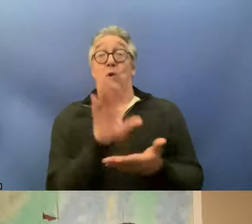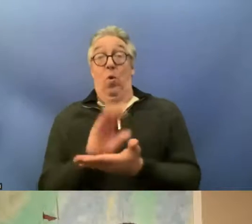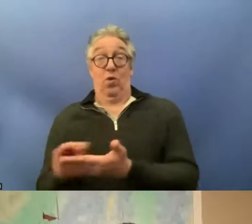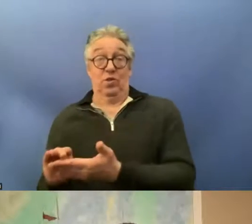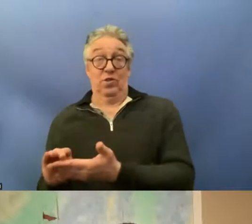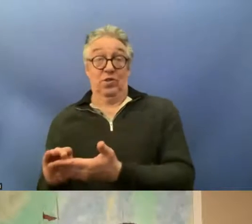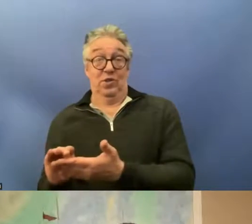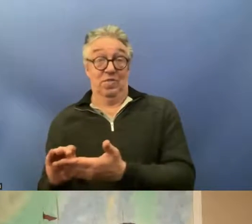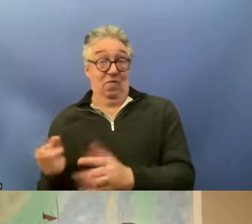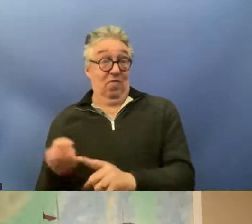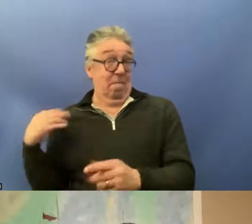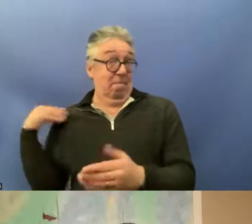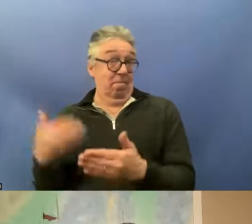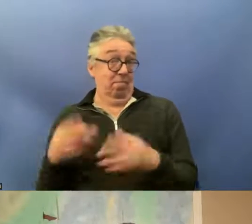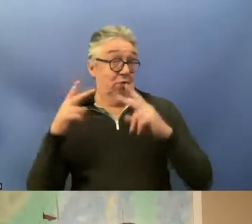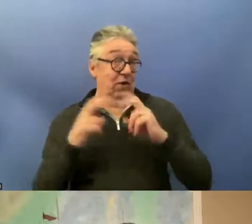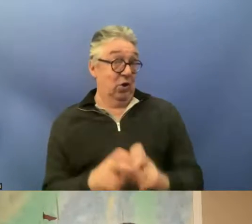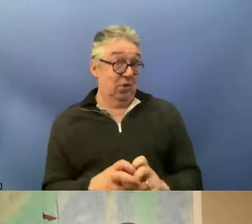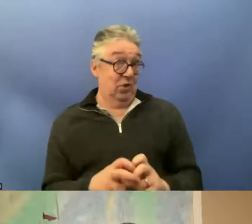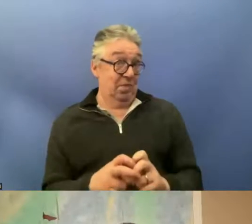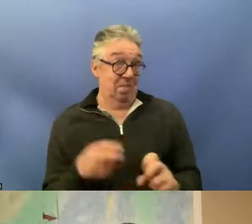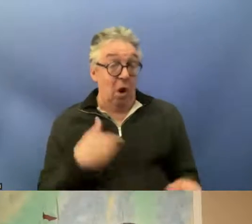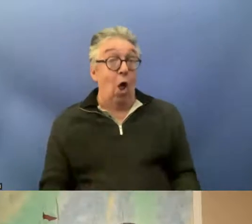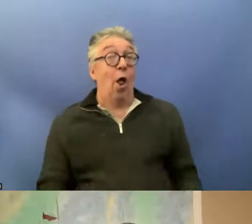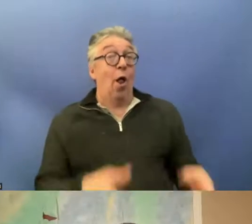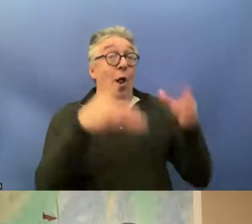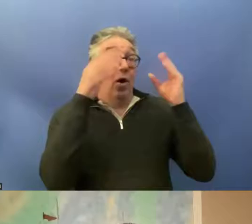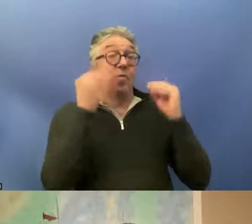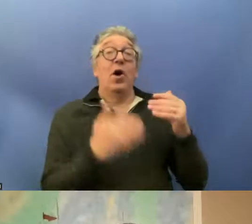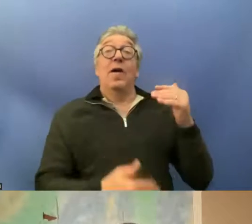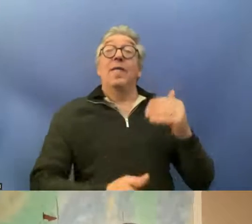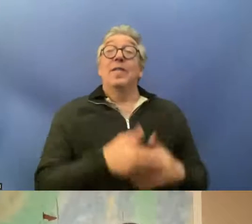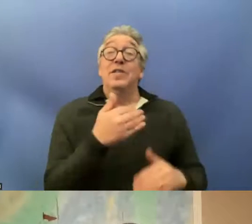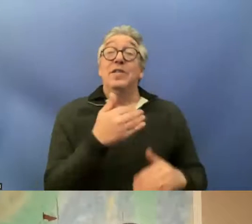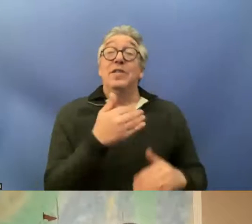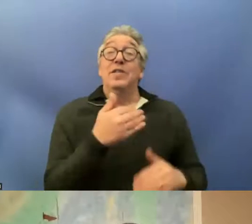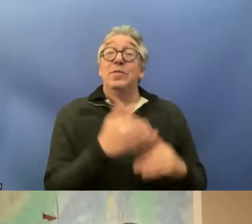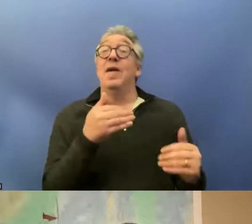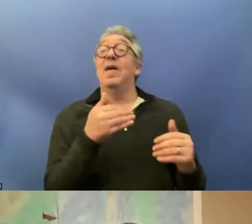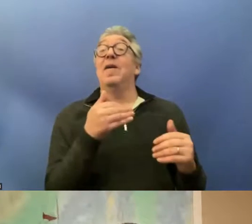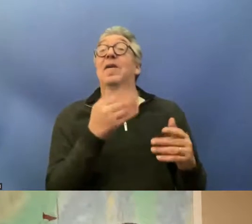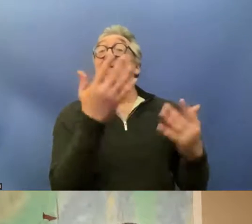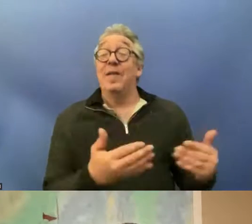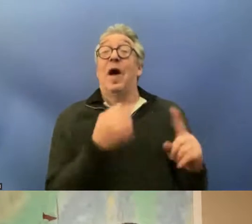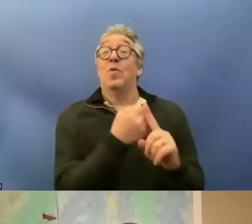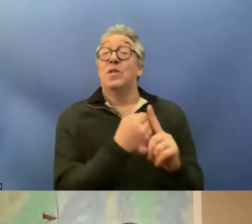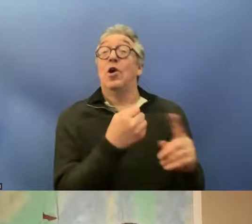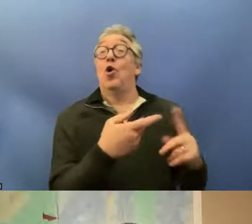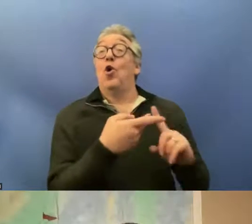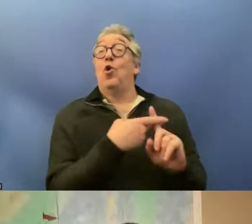So, lessons learned from the disability data advocacy toolkit and a compilation of case